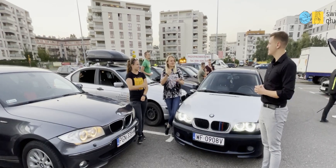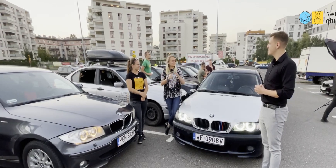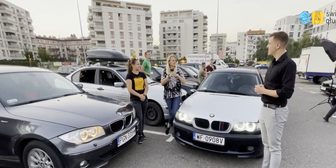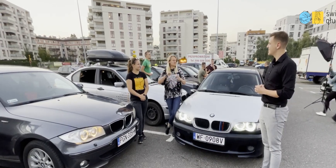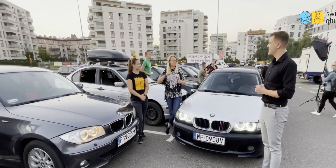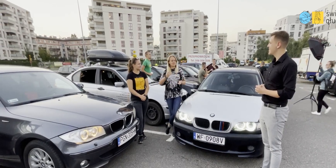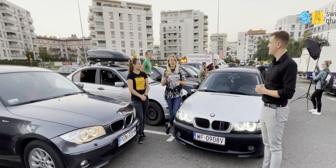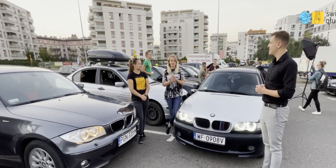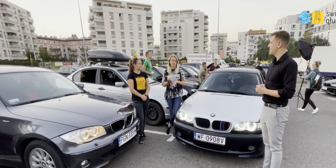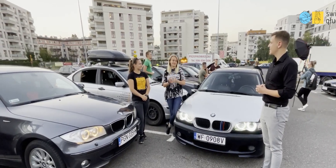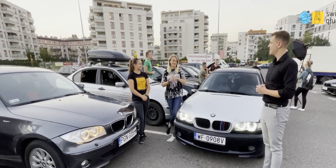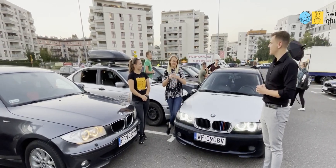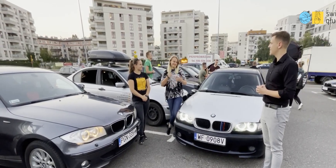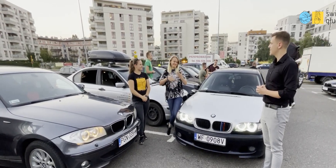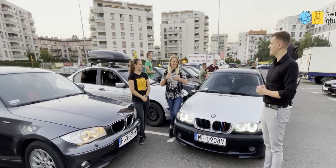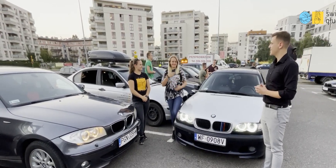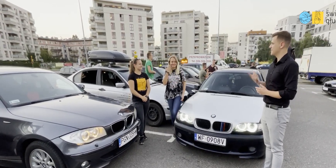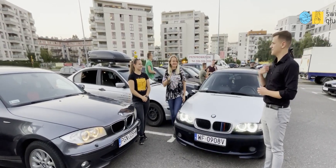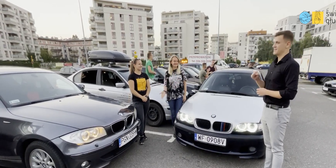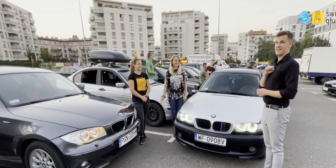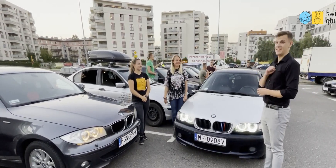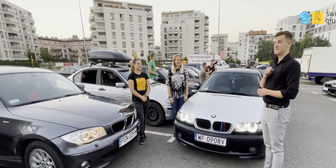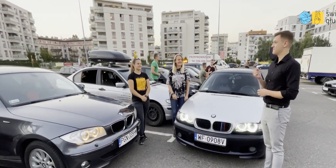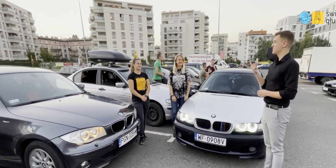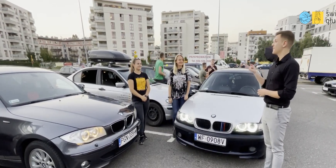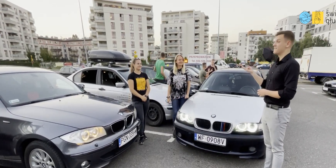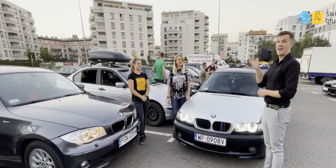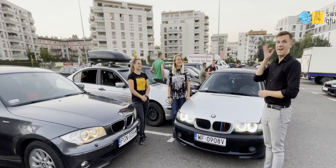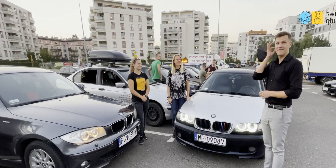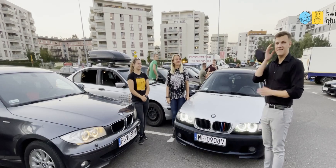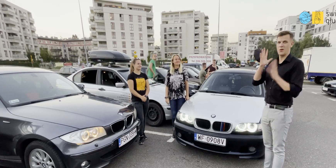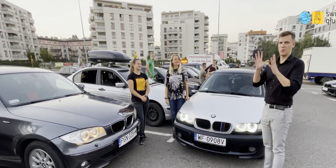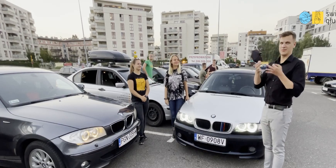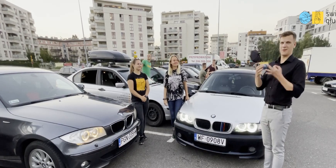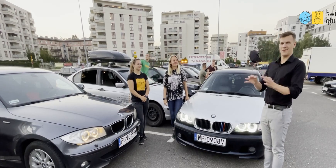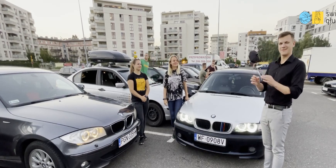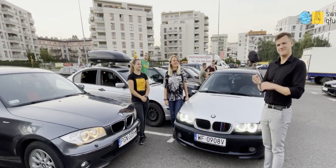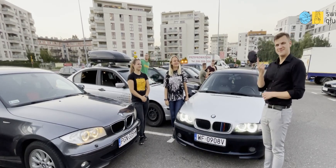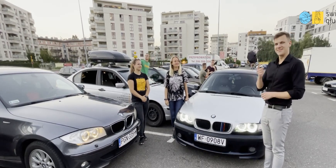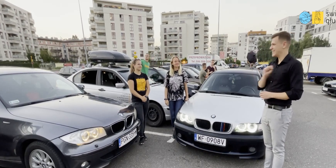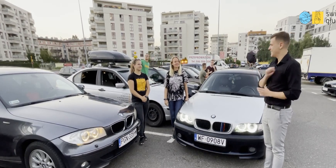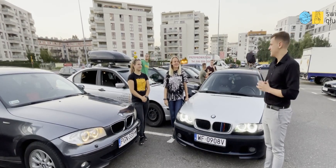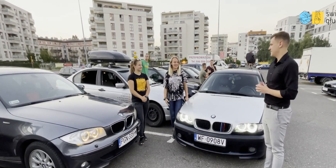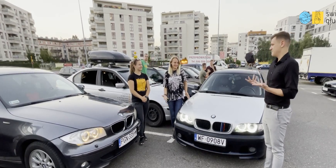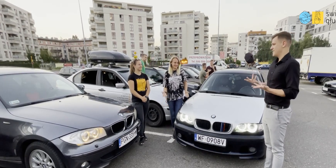I was glad to learn that it will be organized in Poland - that's why I am! [K] Both are interested in cars - interesting...